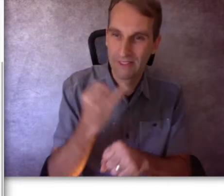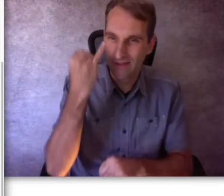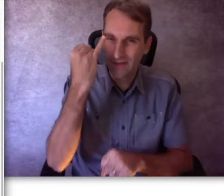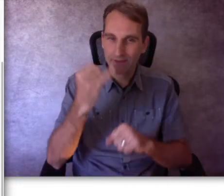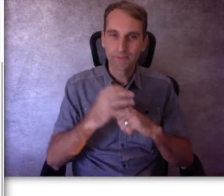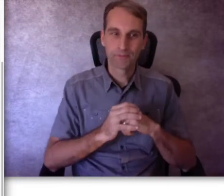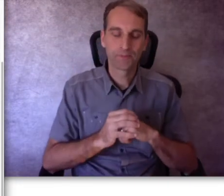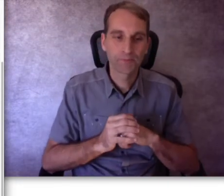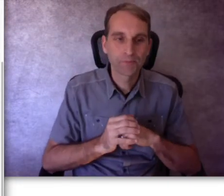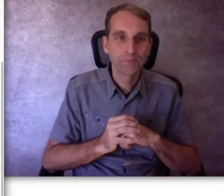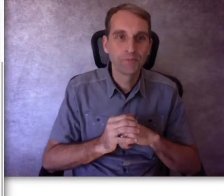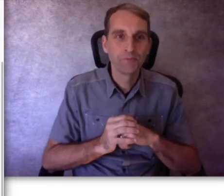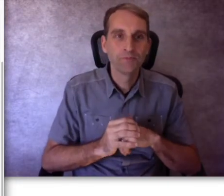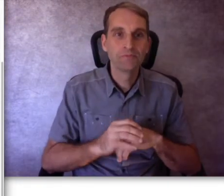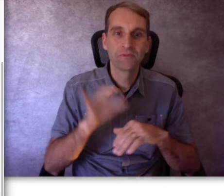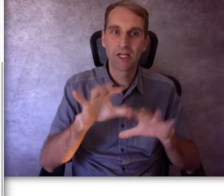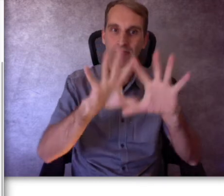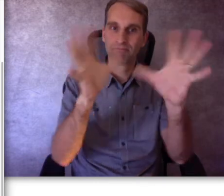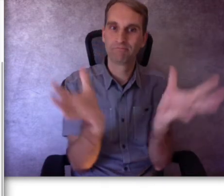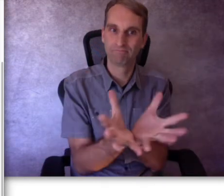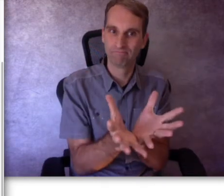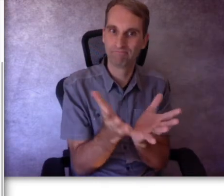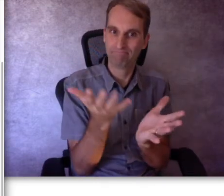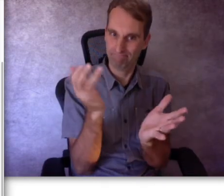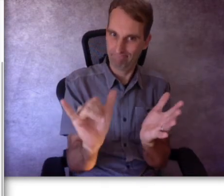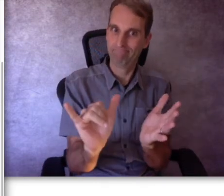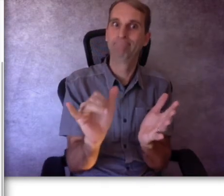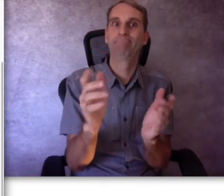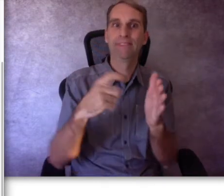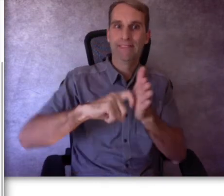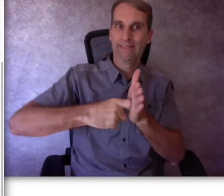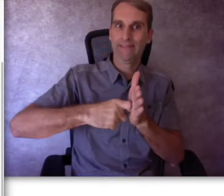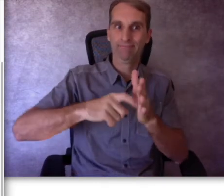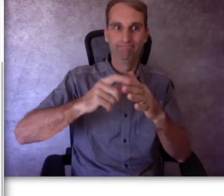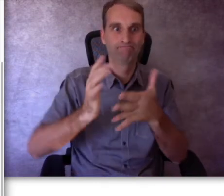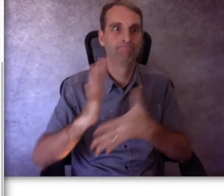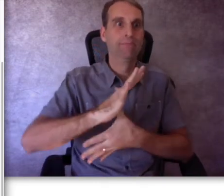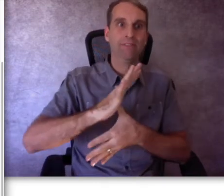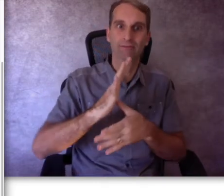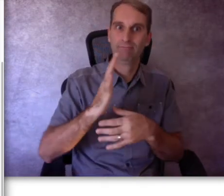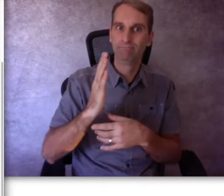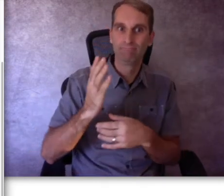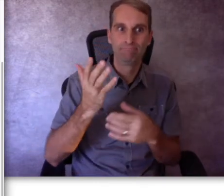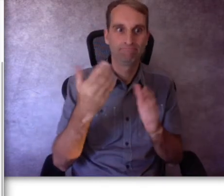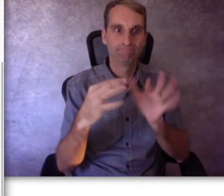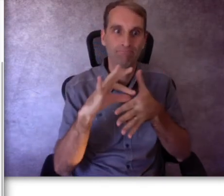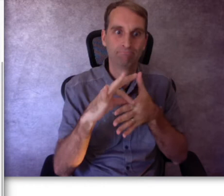This just gives you the idea. These are the key elements of each article,